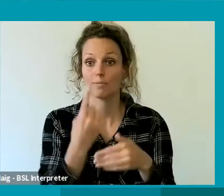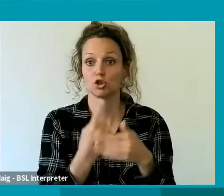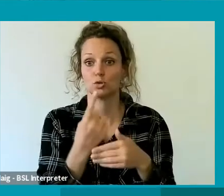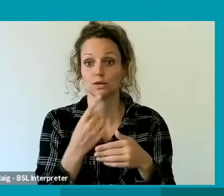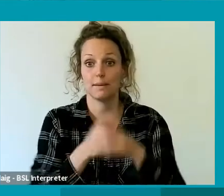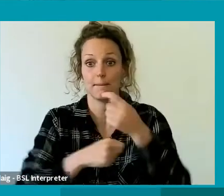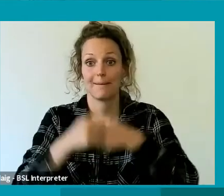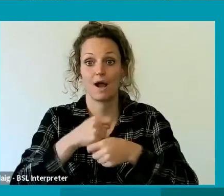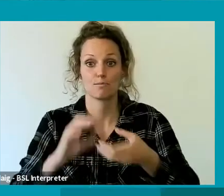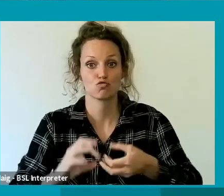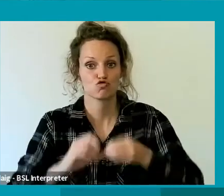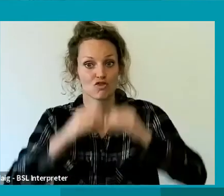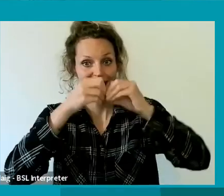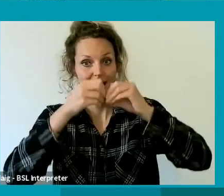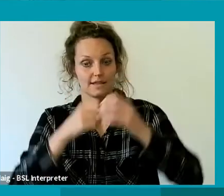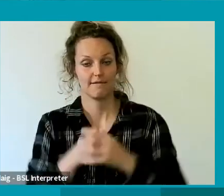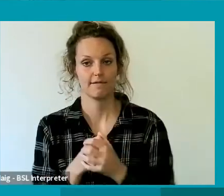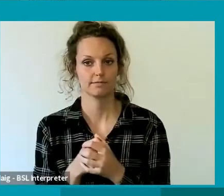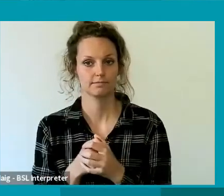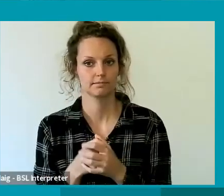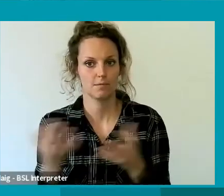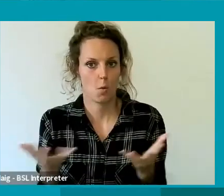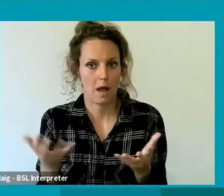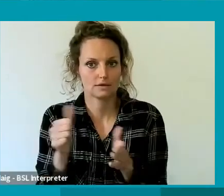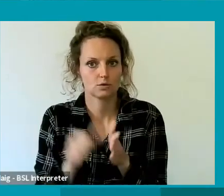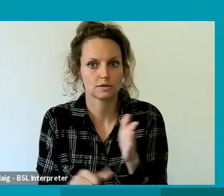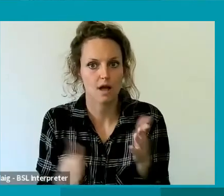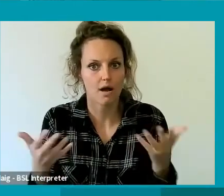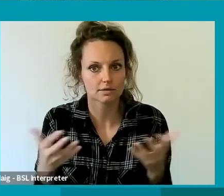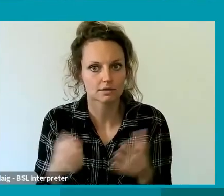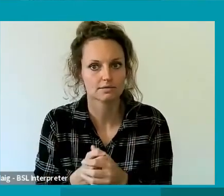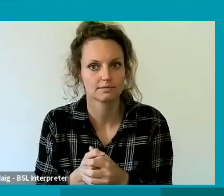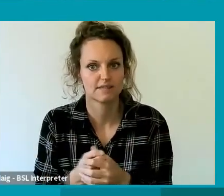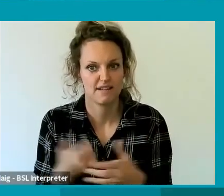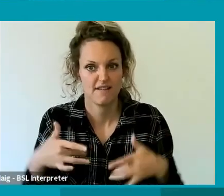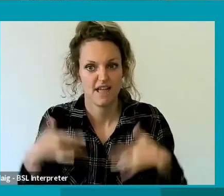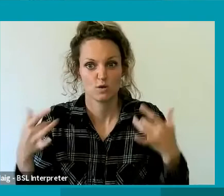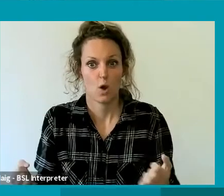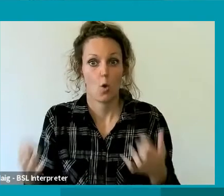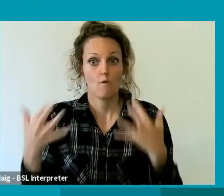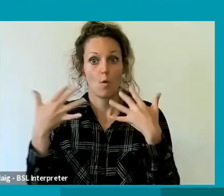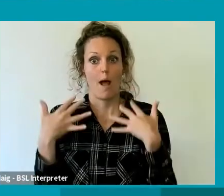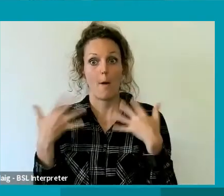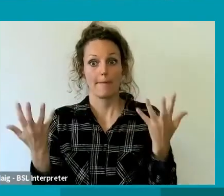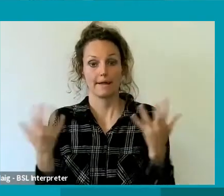But where do we start? It might seem like it's a little overwhelming. Here's a quick.